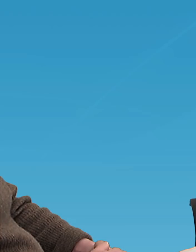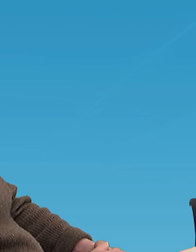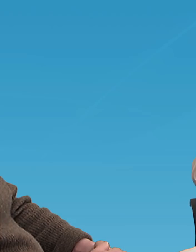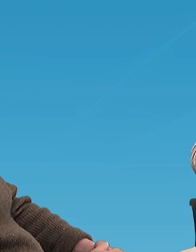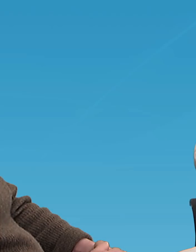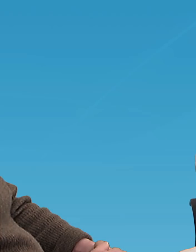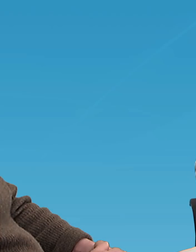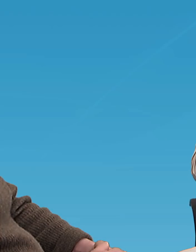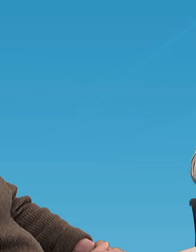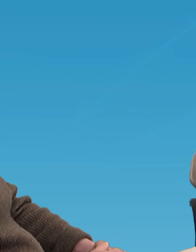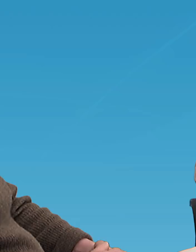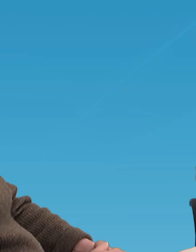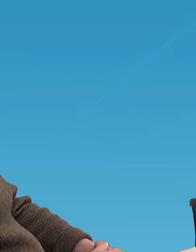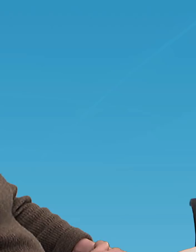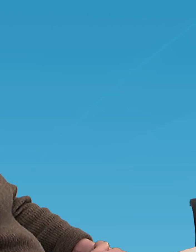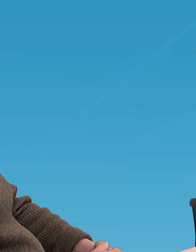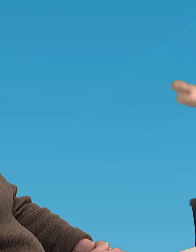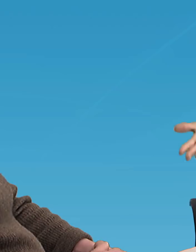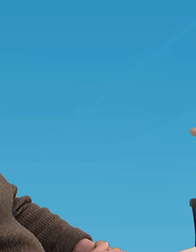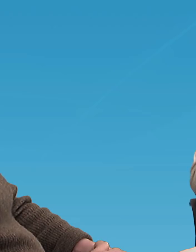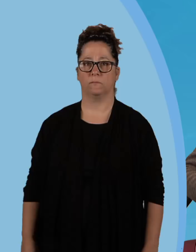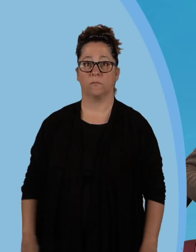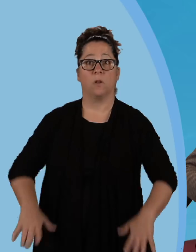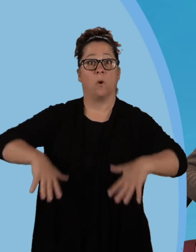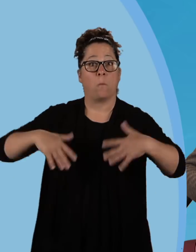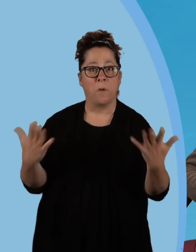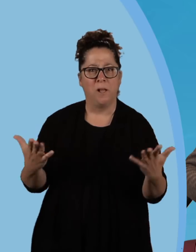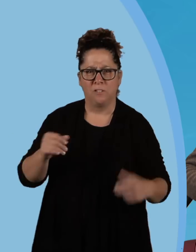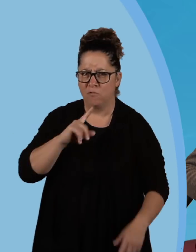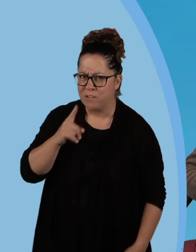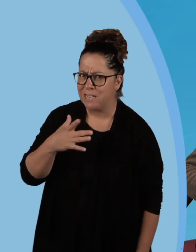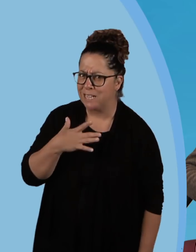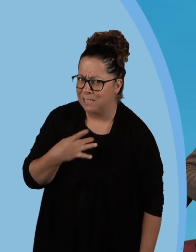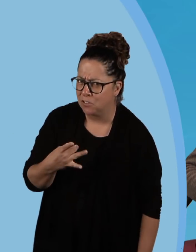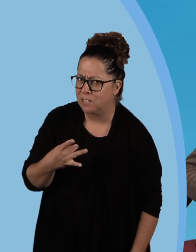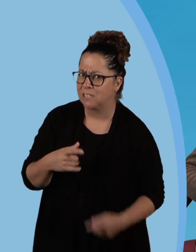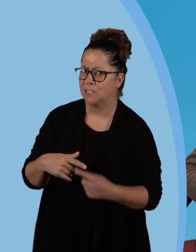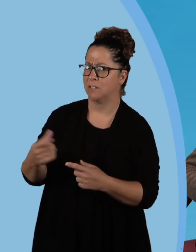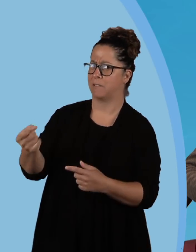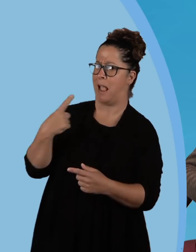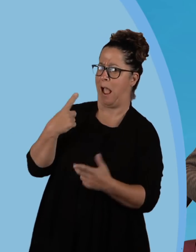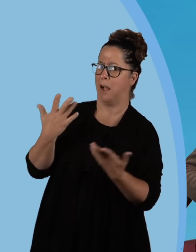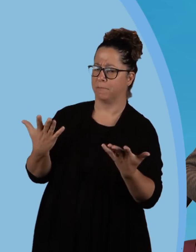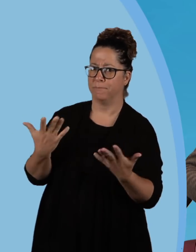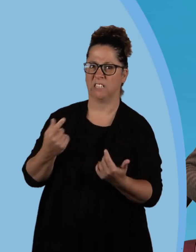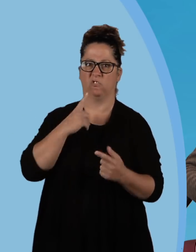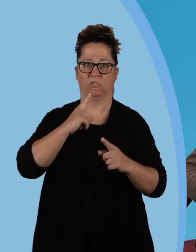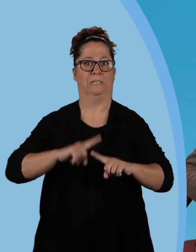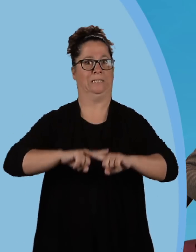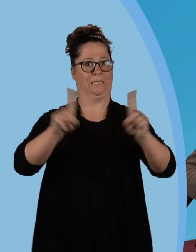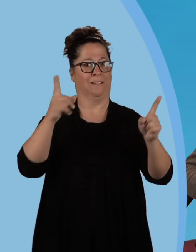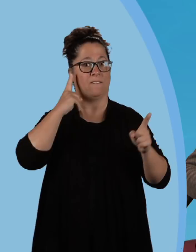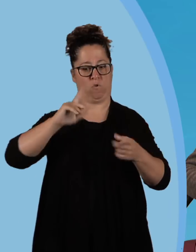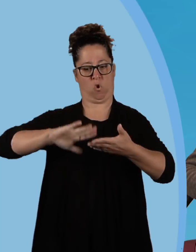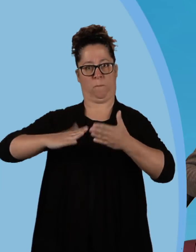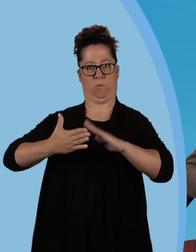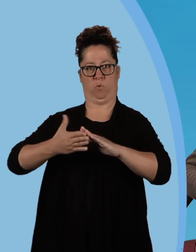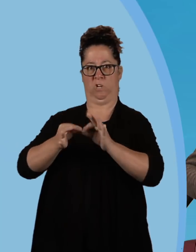is qualified to be a related service provider? Well, that's a really interesting thing to ask because it is so different